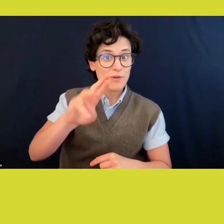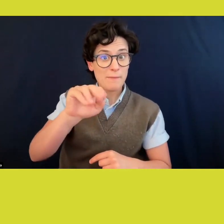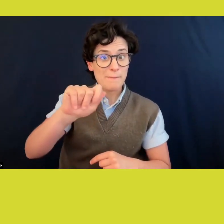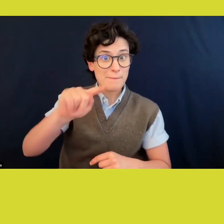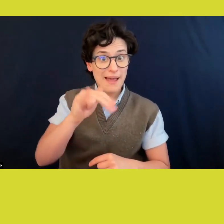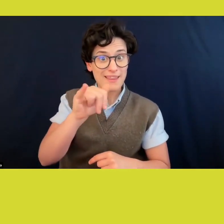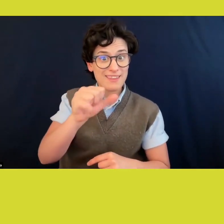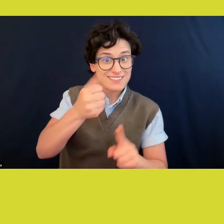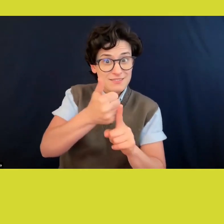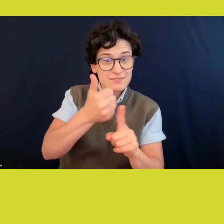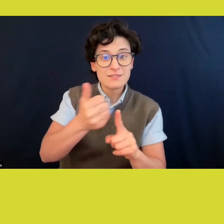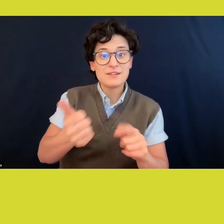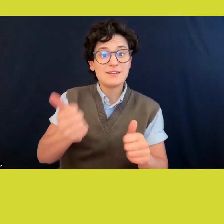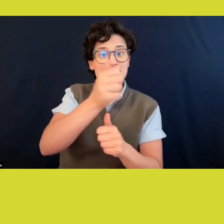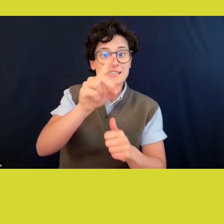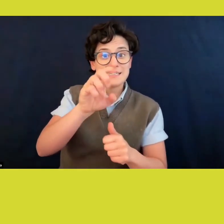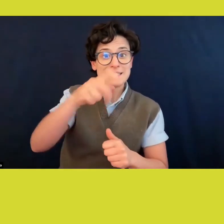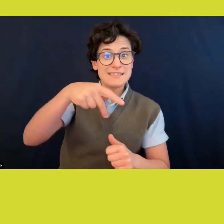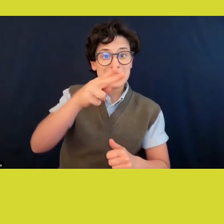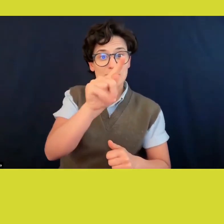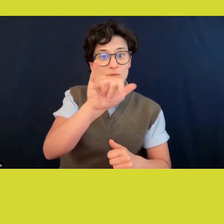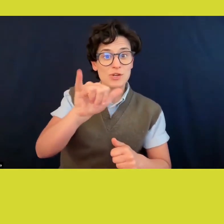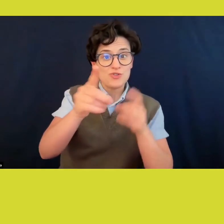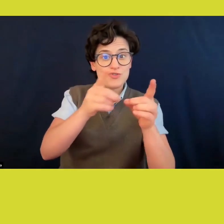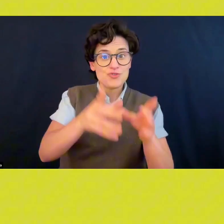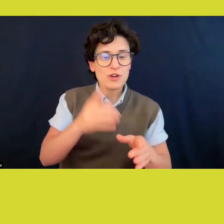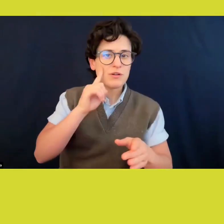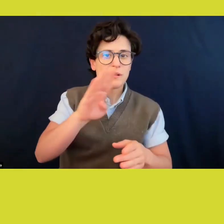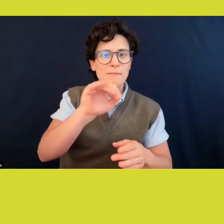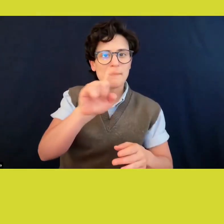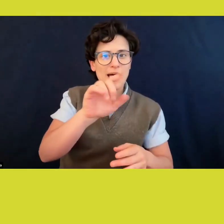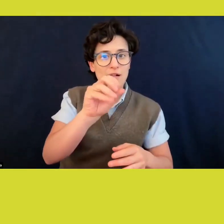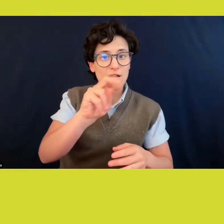Director of Bazelon Center for Mental Health Law.